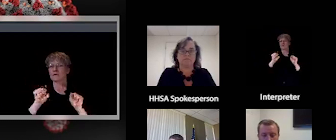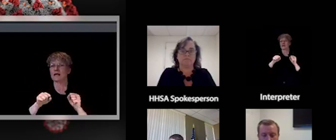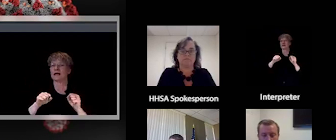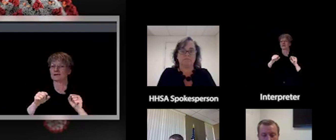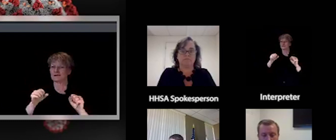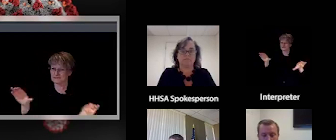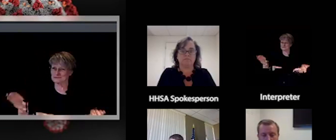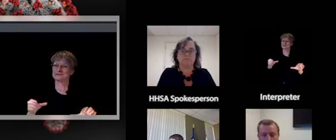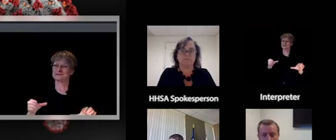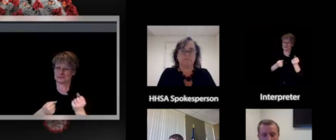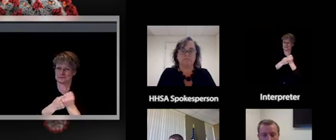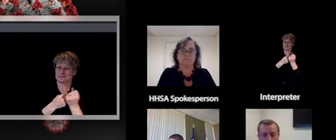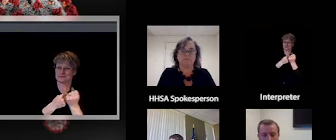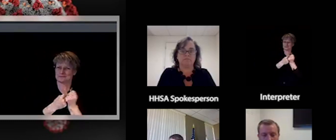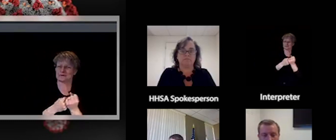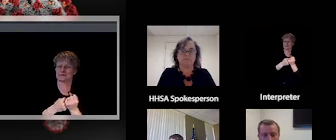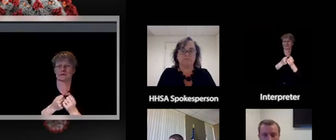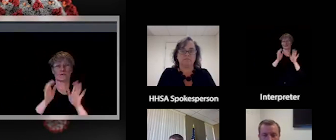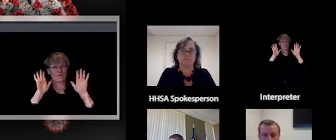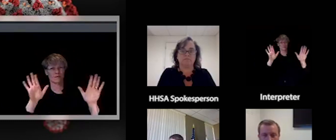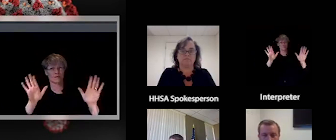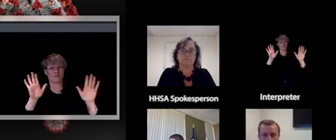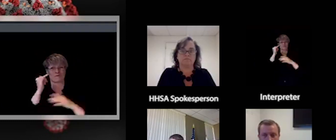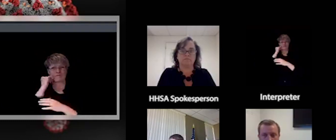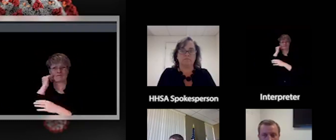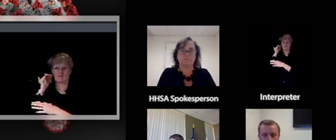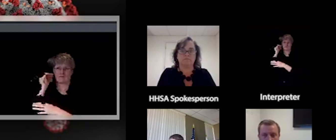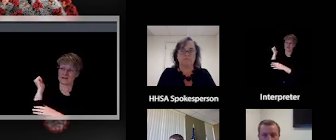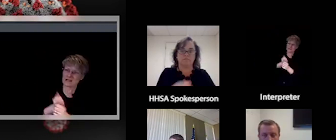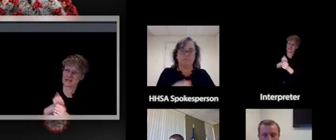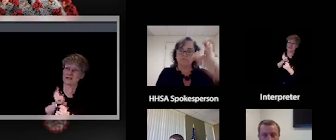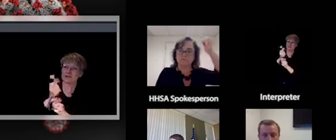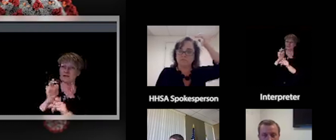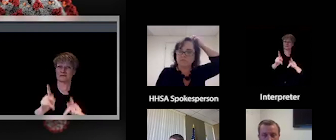contribute. Every single person in the community can be part of the solution, and we can all